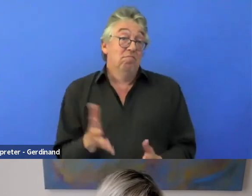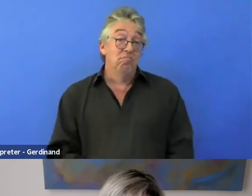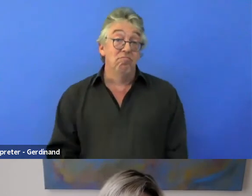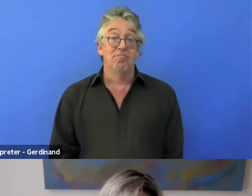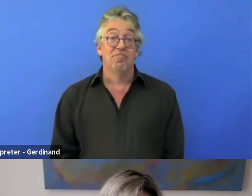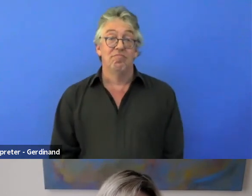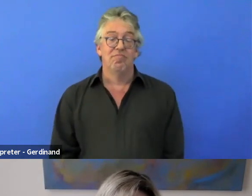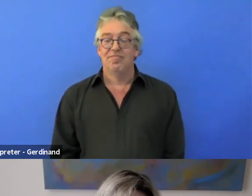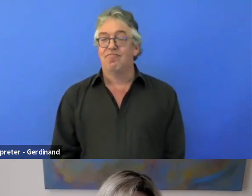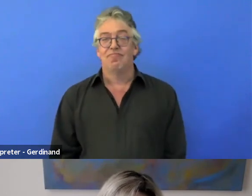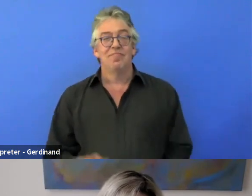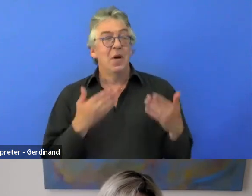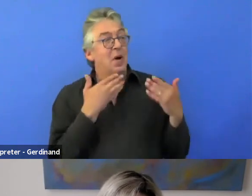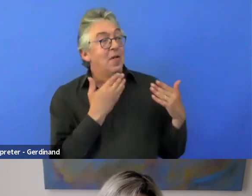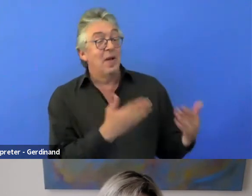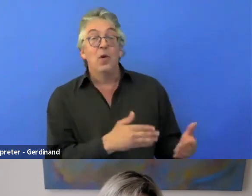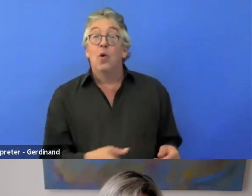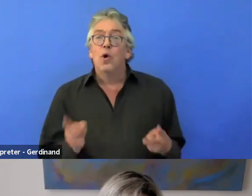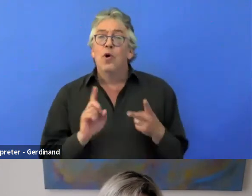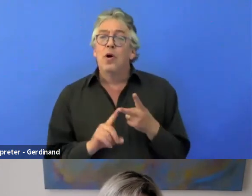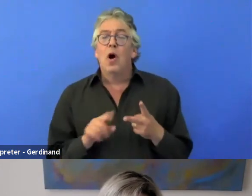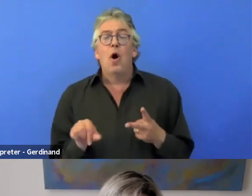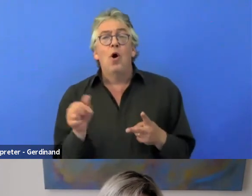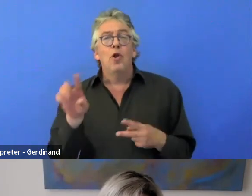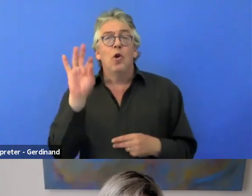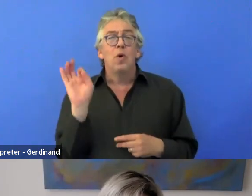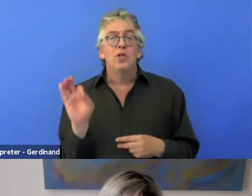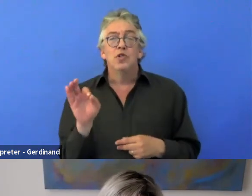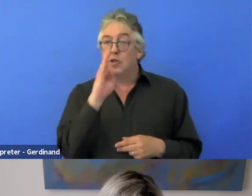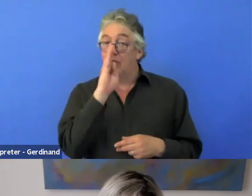Thank you. We have another question addressed to all speakers.